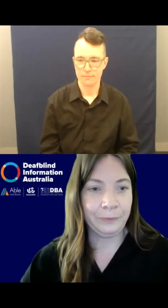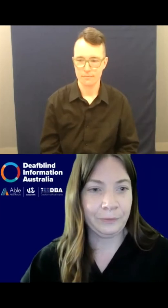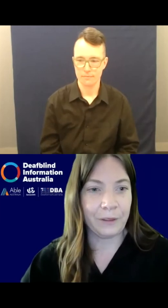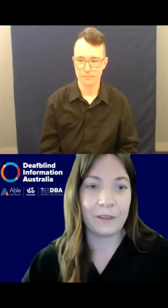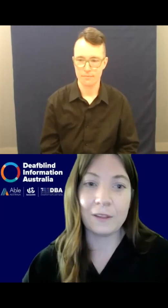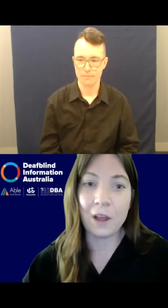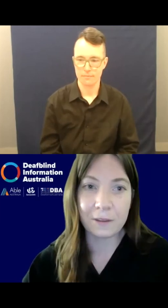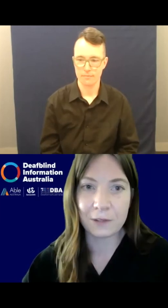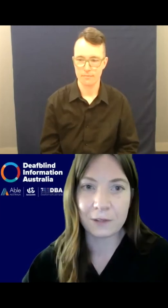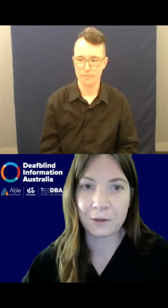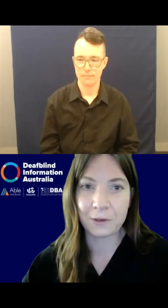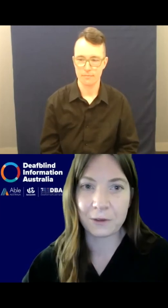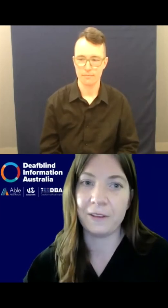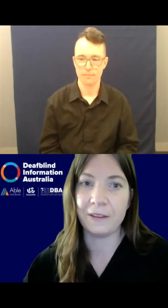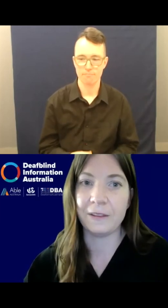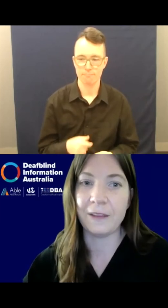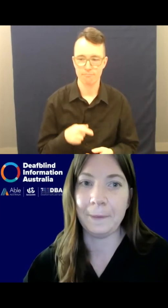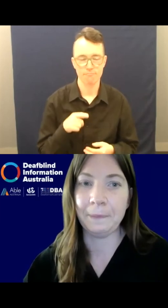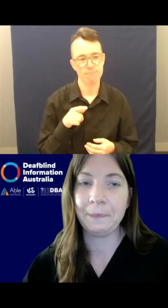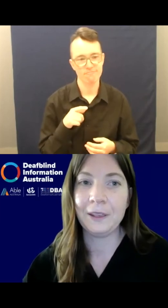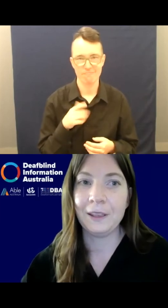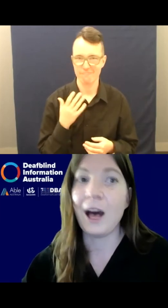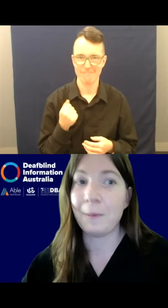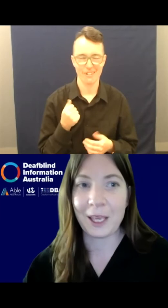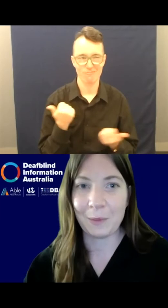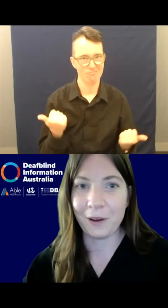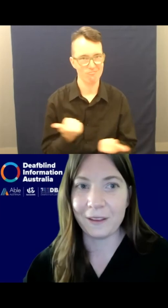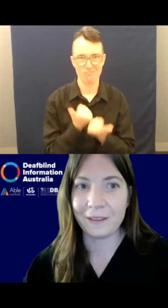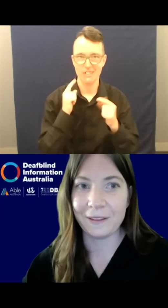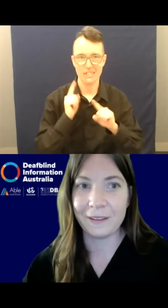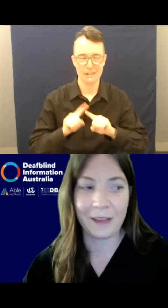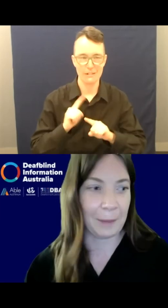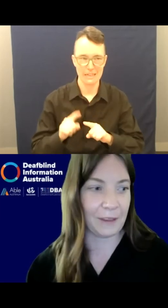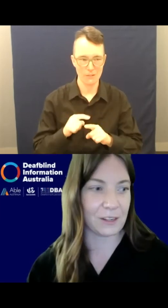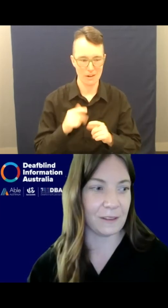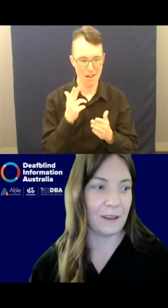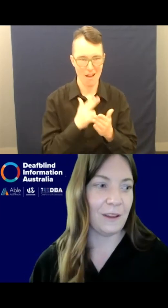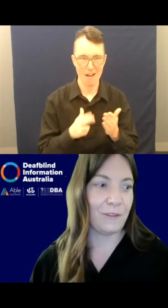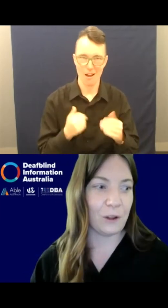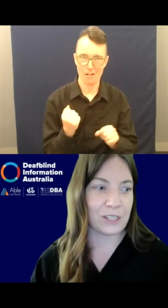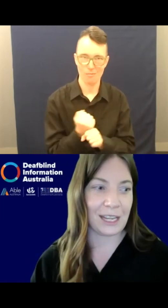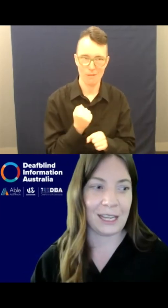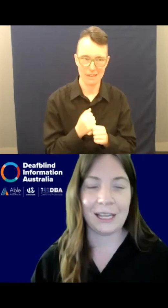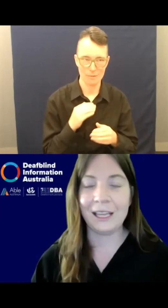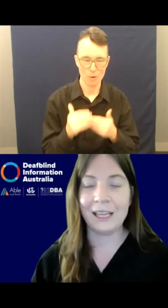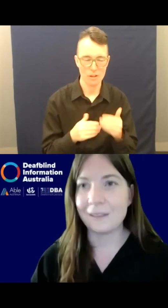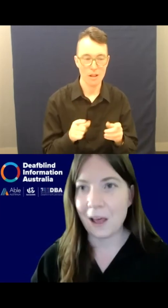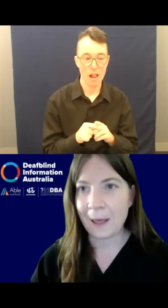So there's lots of different processes, art making processes such as felting, slime,